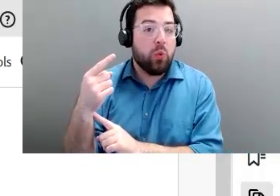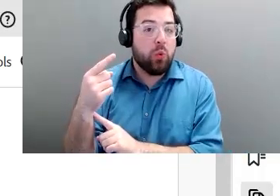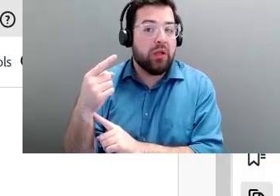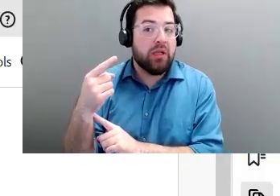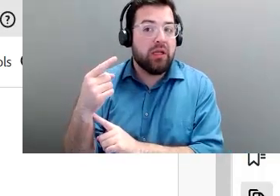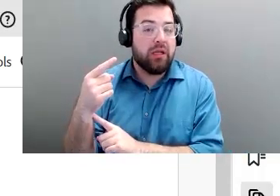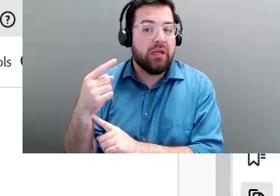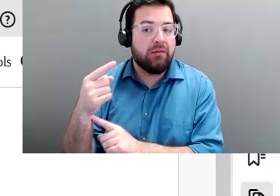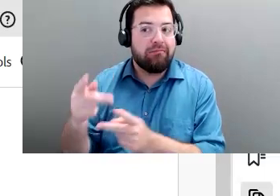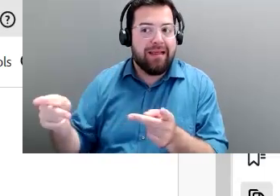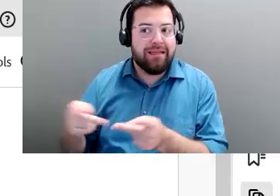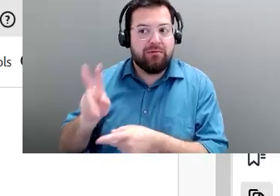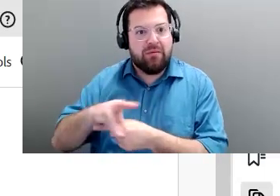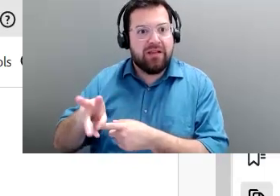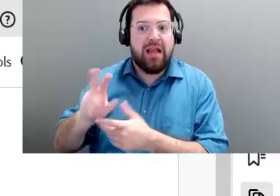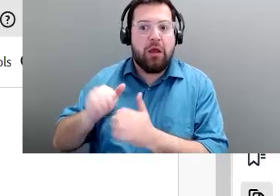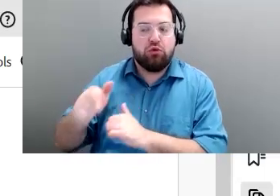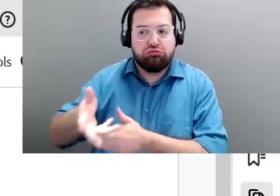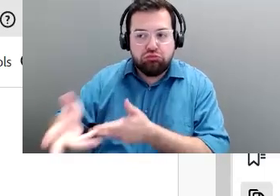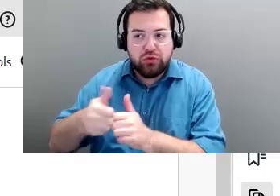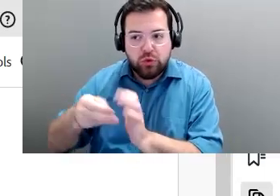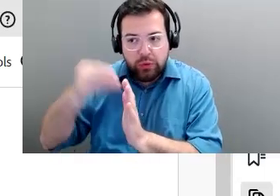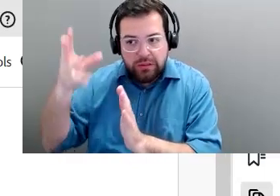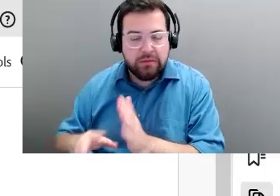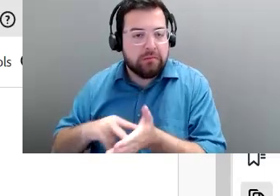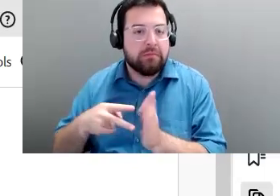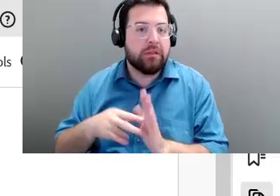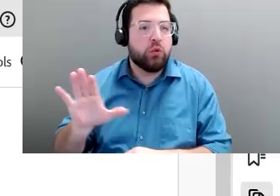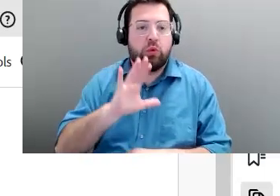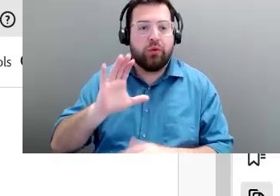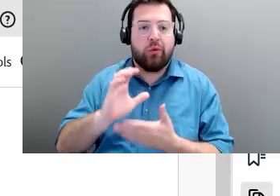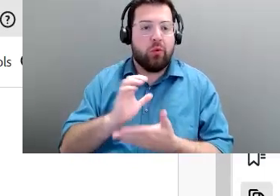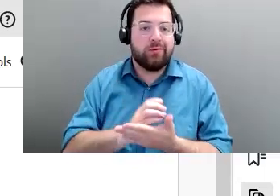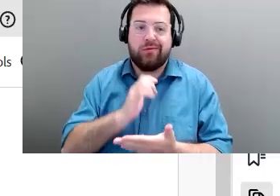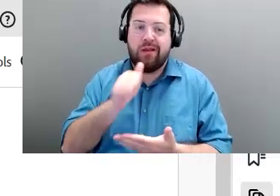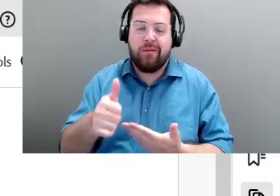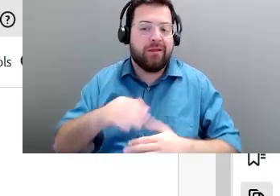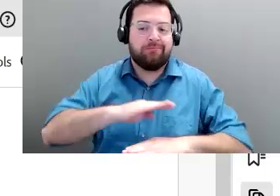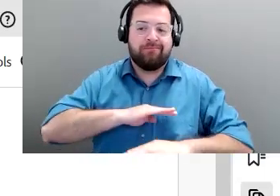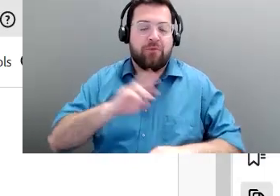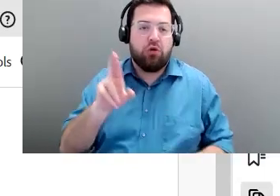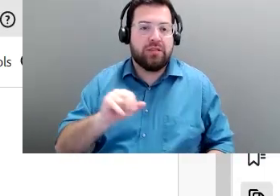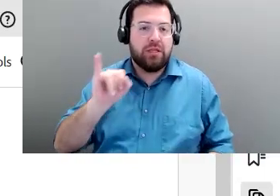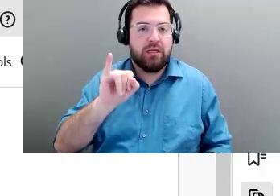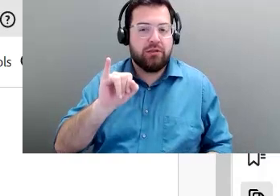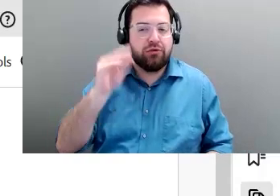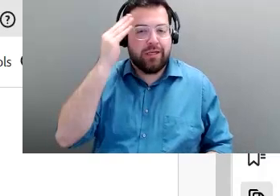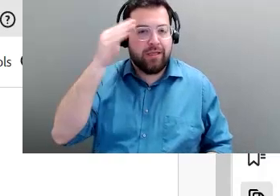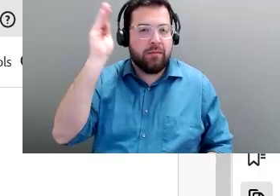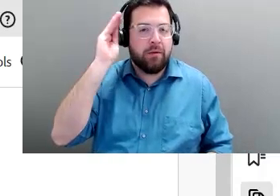then your course is not going to be counted as one that meets RSI. So just be aware of that.